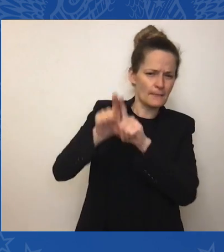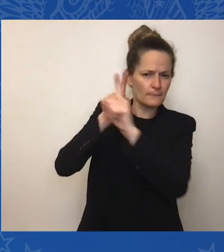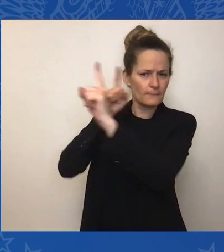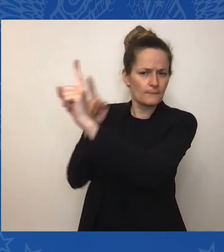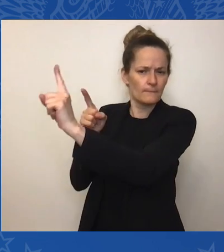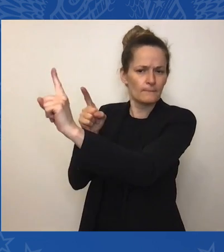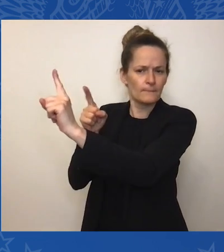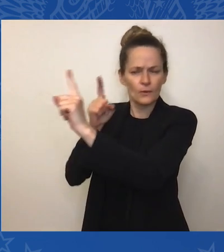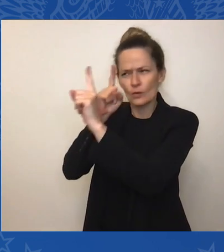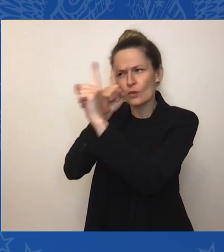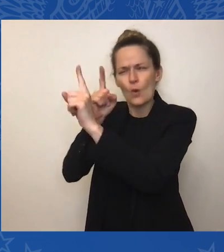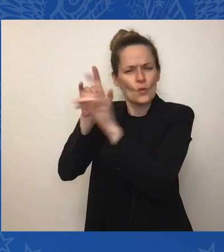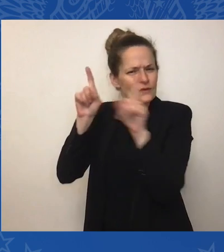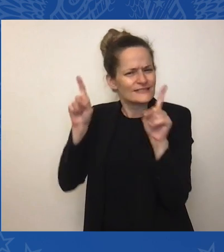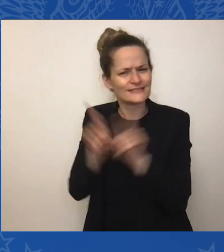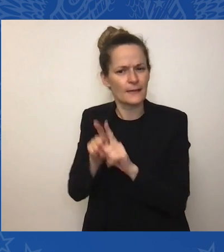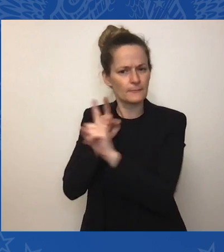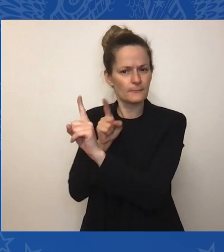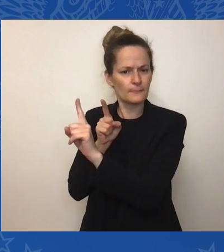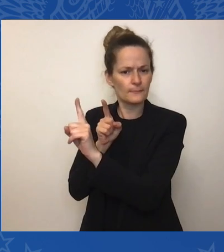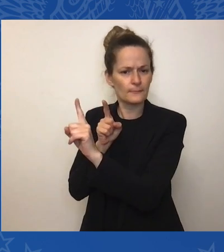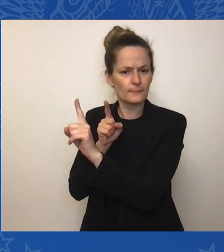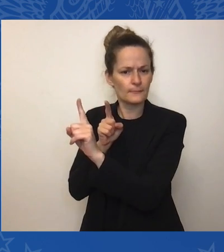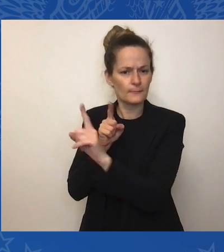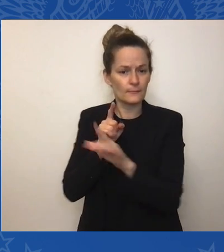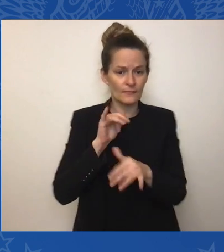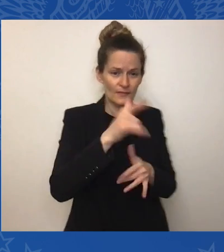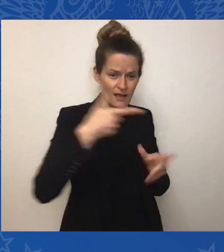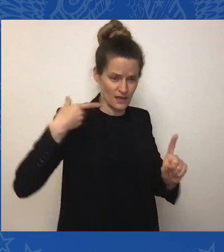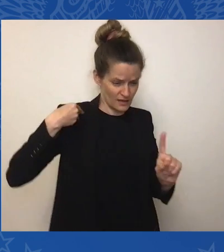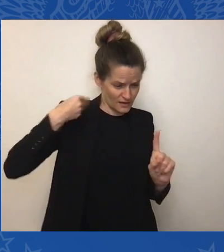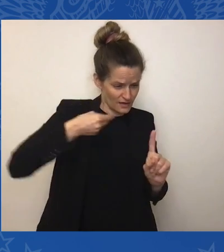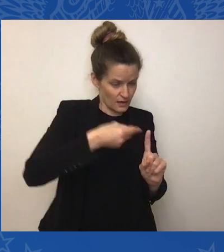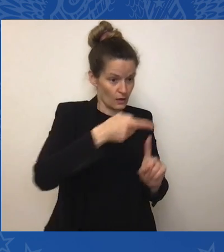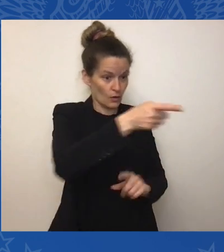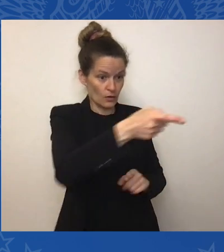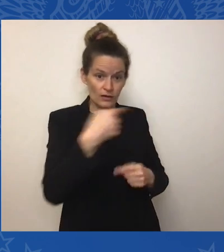what you've been through the last four years, you could not have imagined